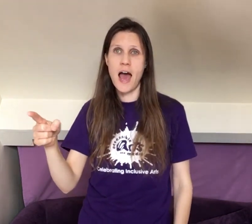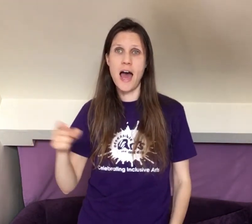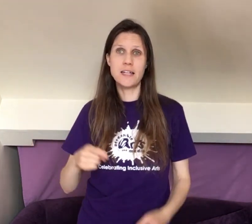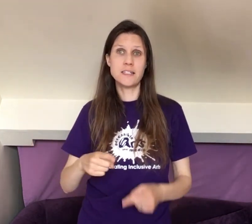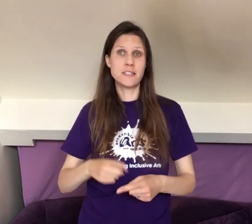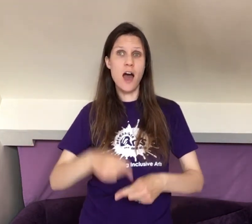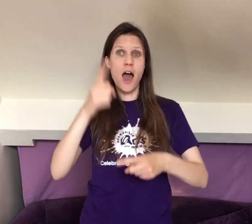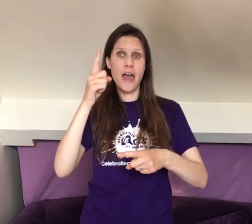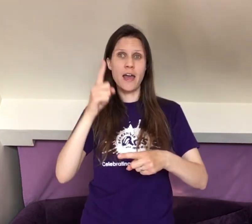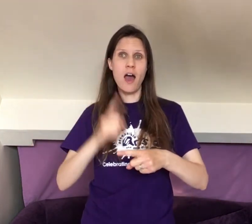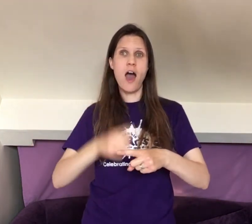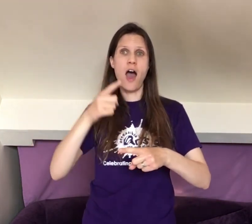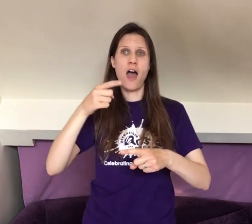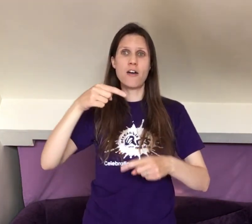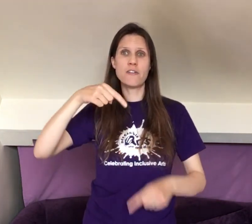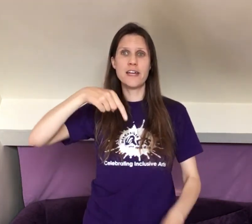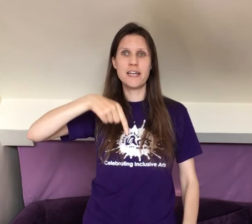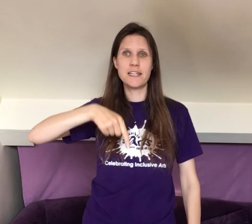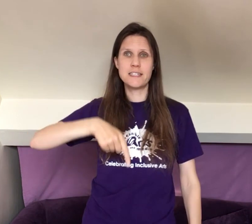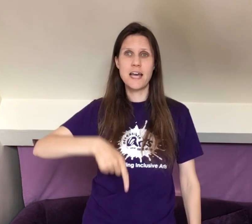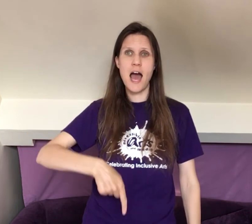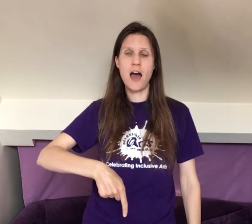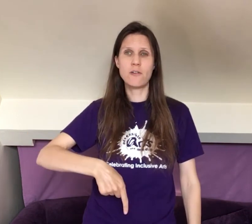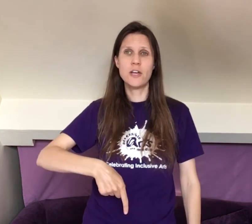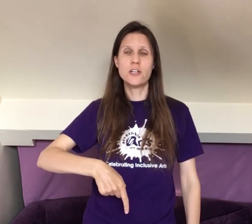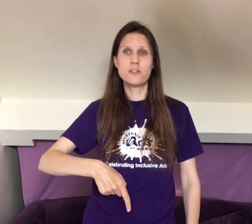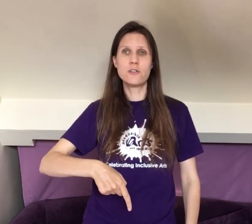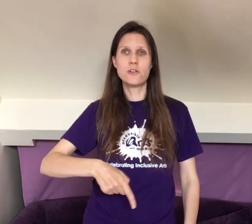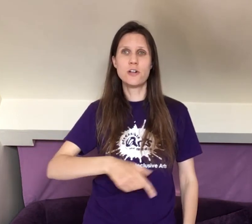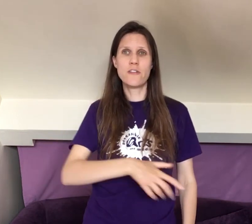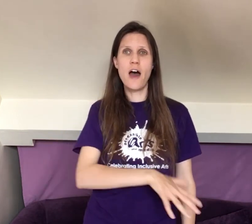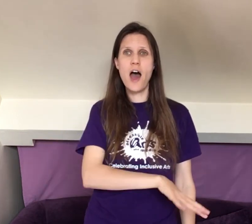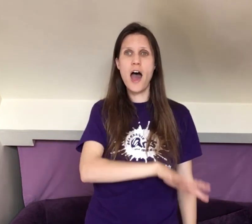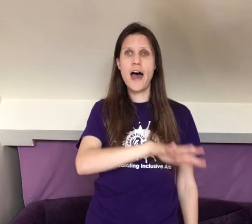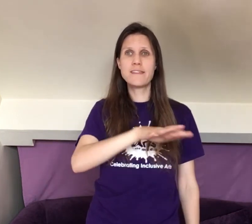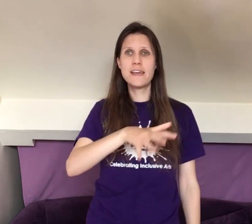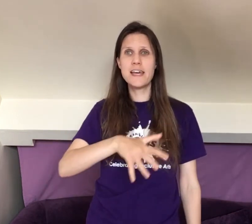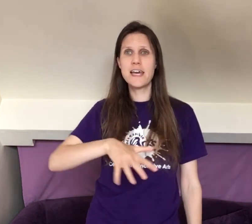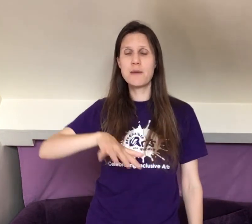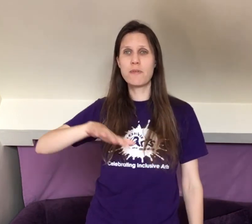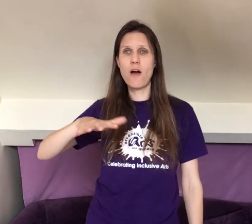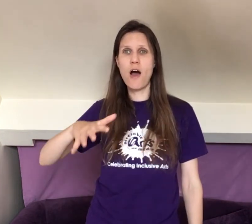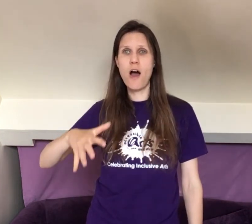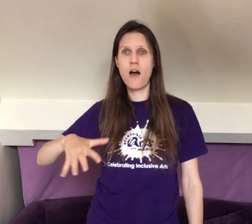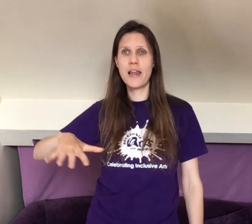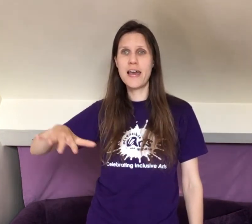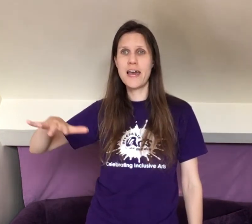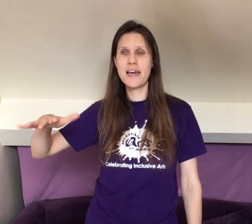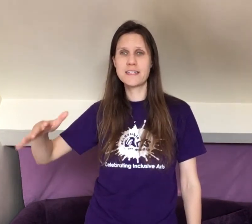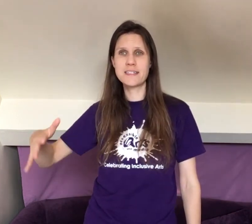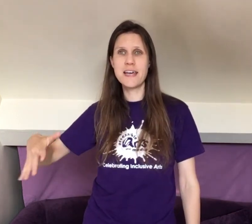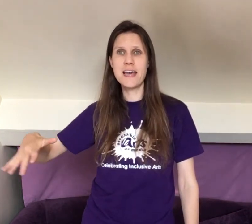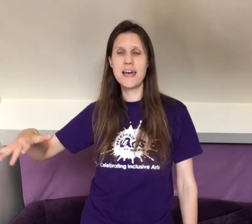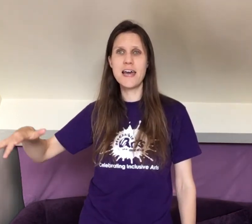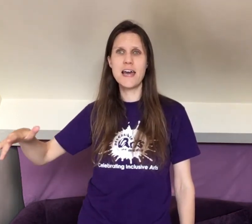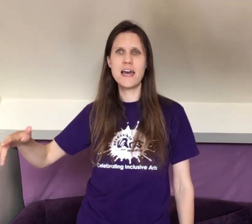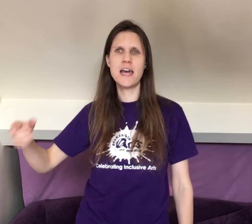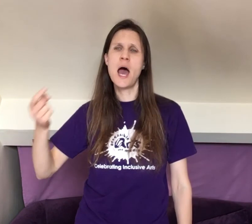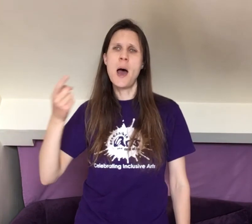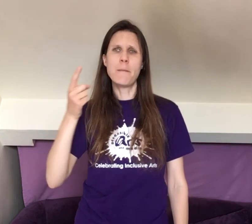And I hurried down to the deep rolling sea.